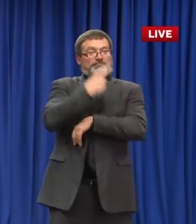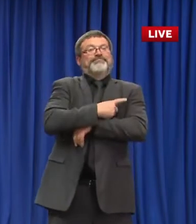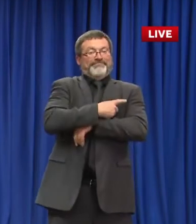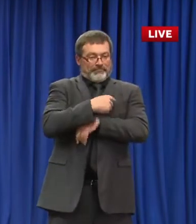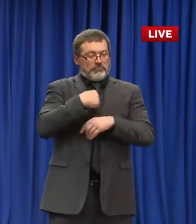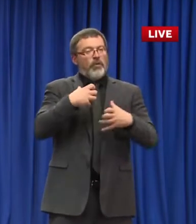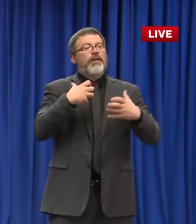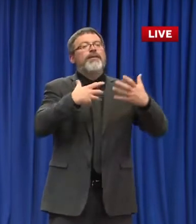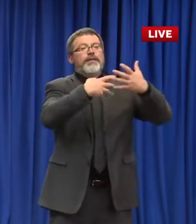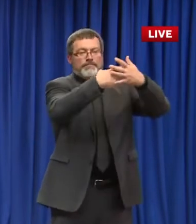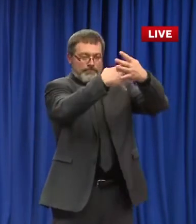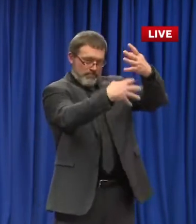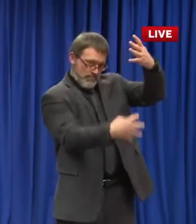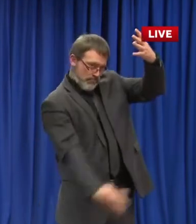WE HAVE A VARIETY OF DIFFERENT.